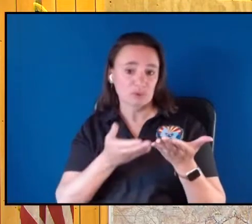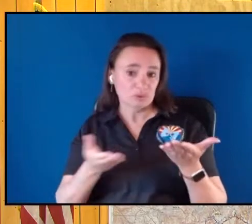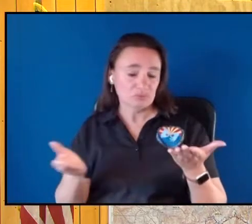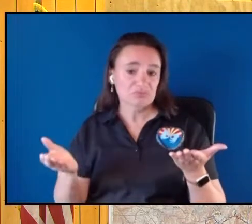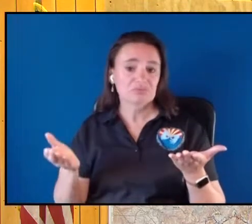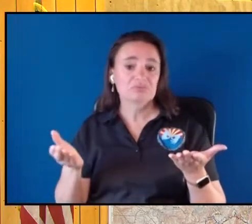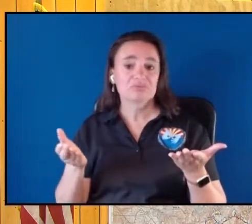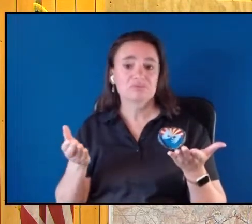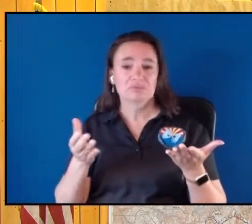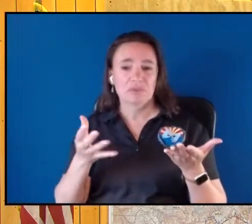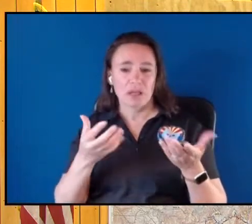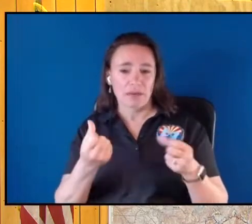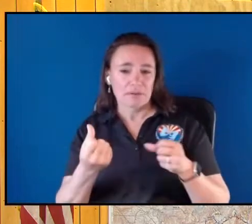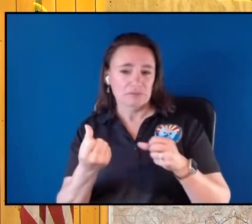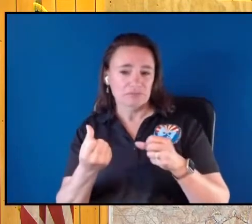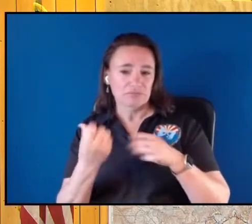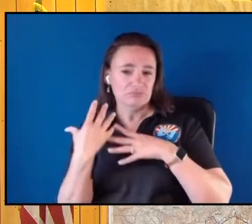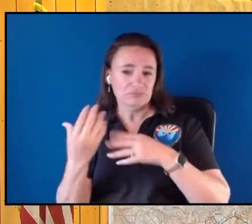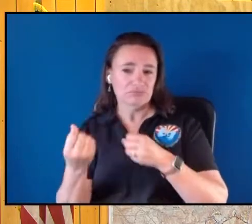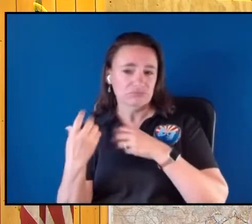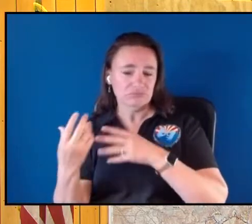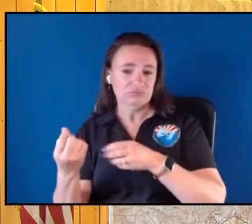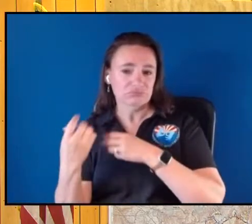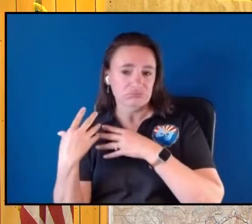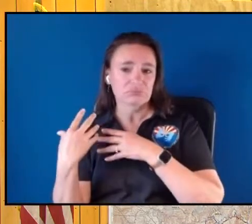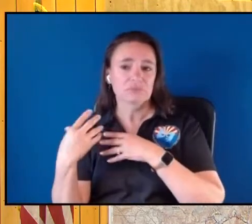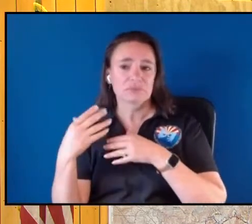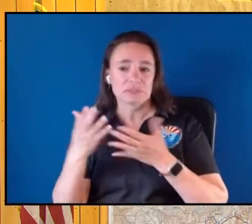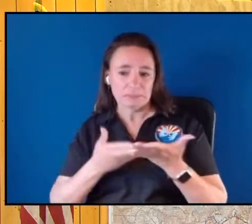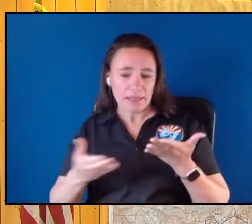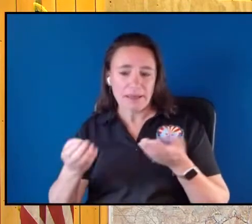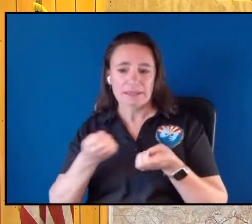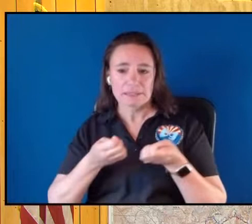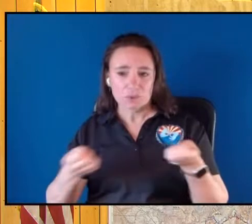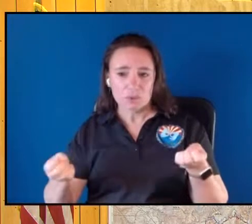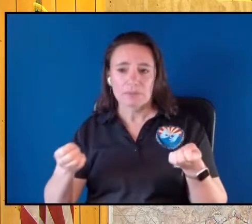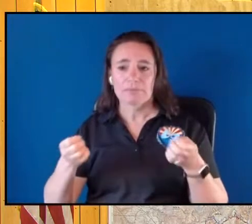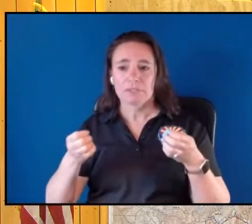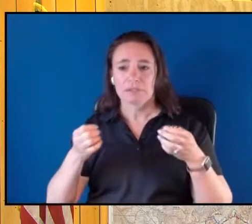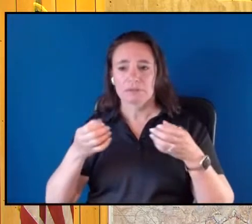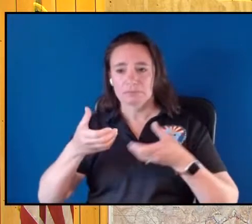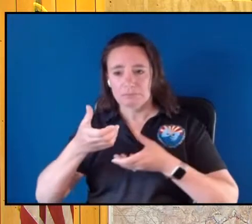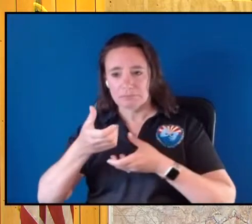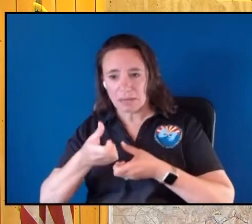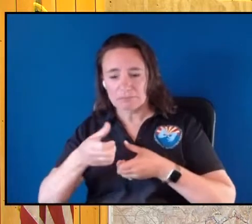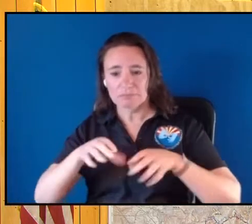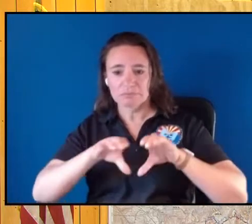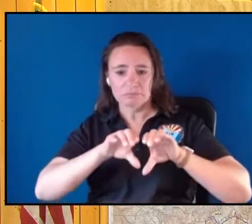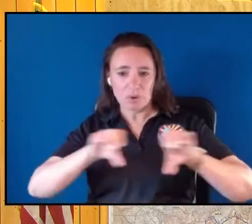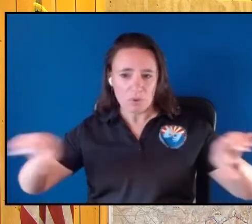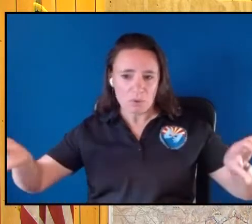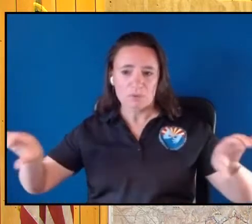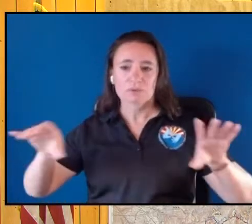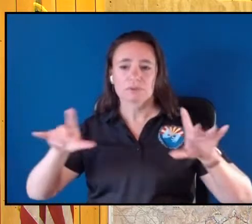of supplies and equipment, pumps, hoses, things like that. Looking at opportunities to even start doing some repair work.